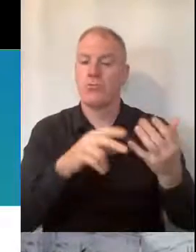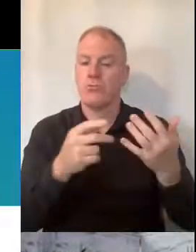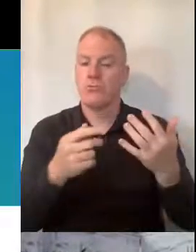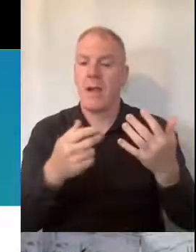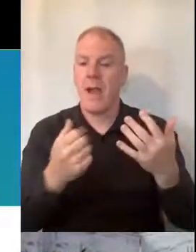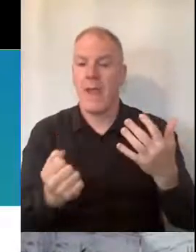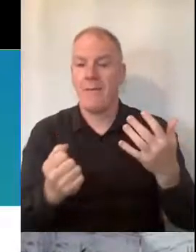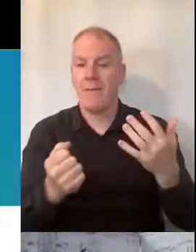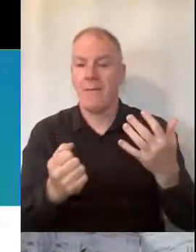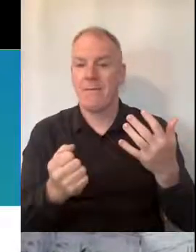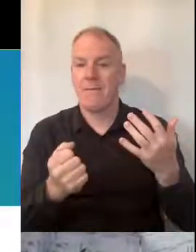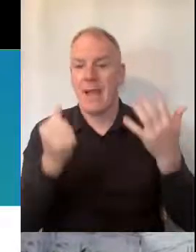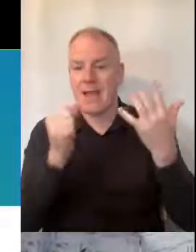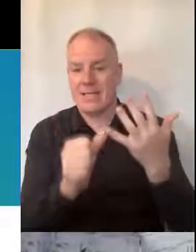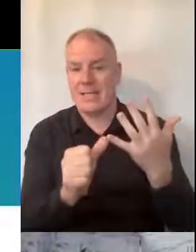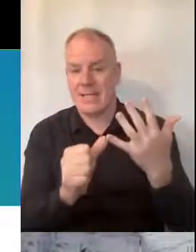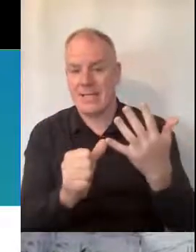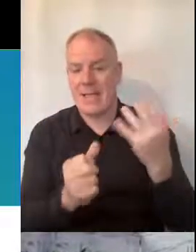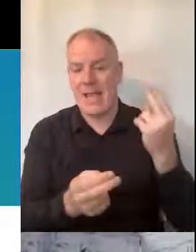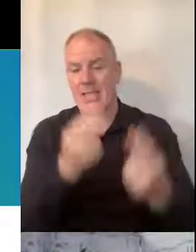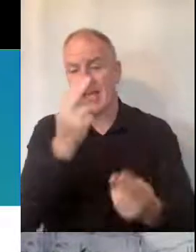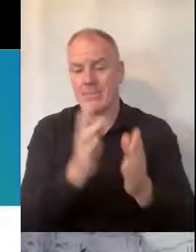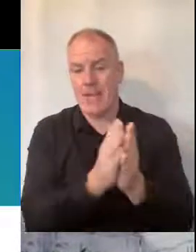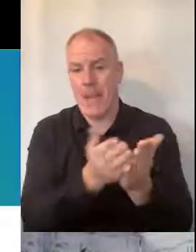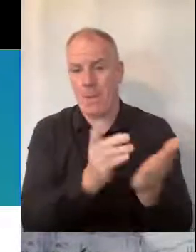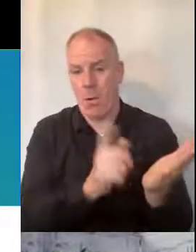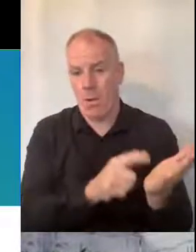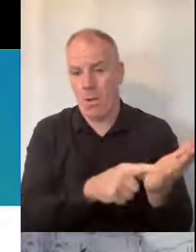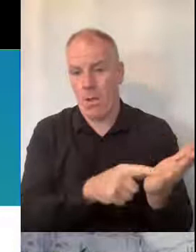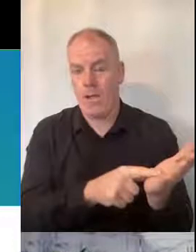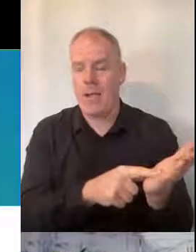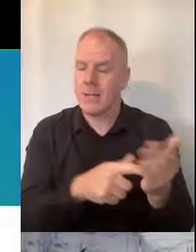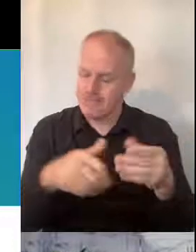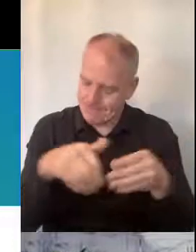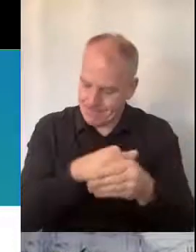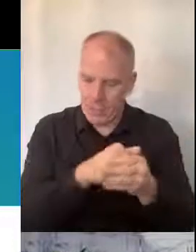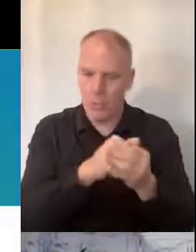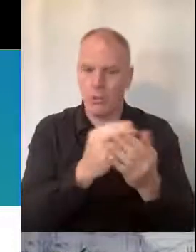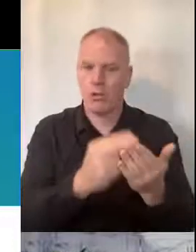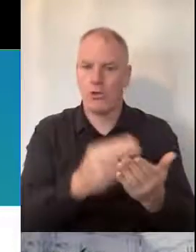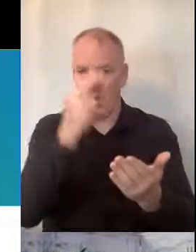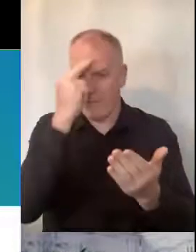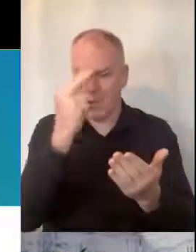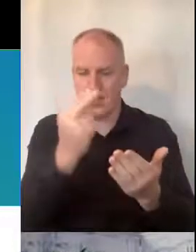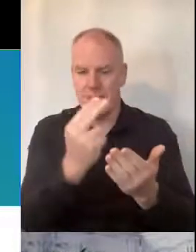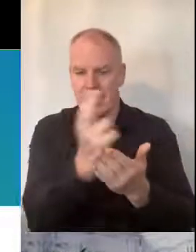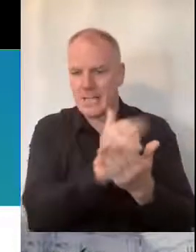handbook developed and that has again universal design for learning explicitly called out in